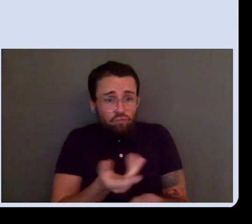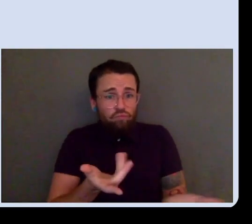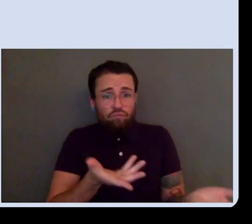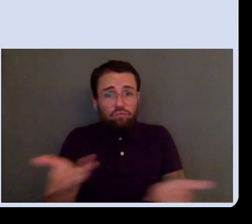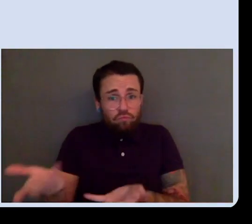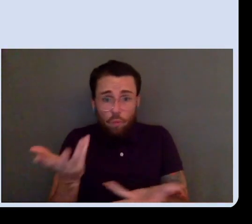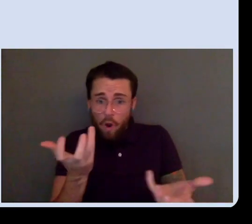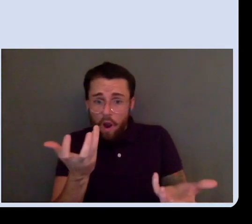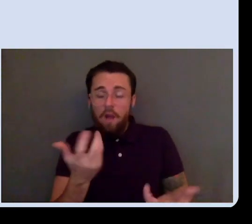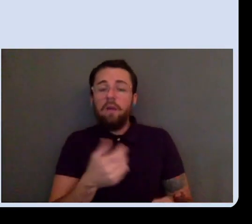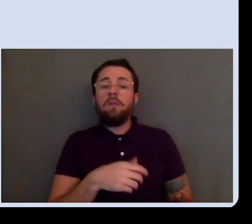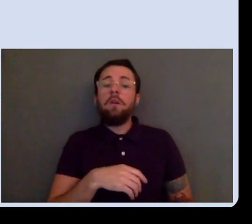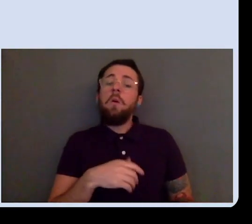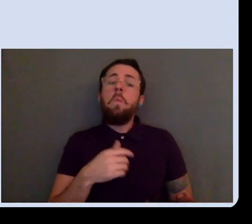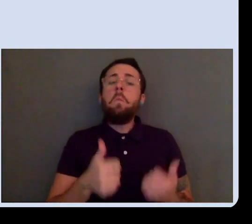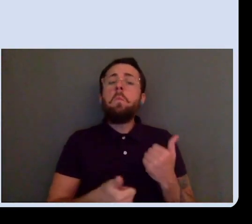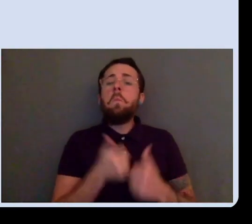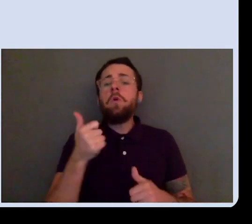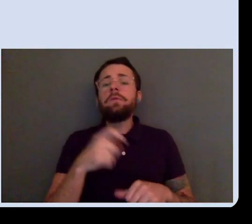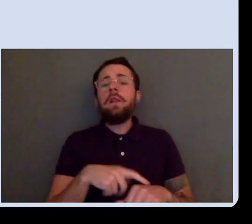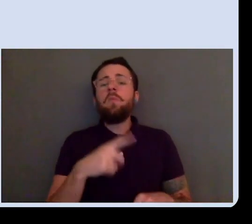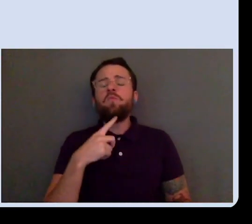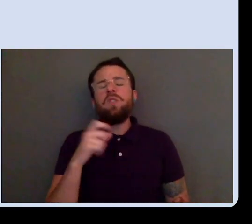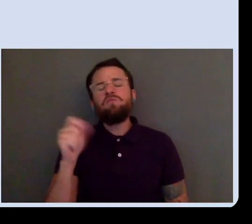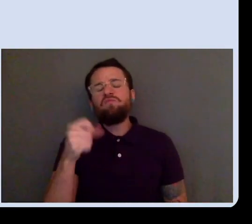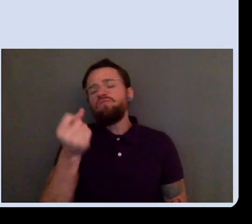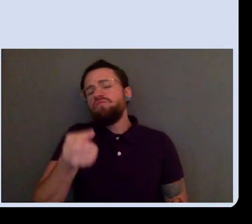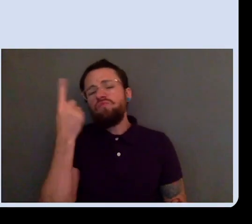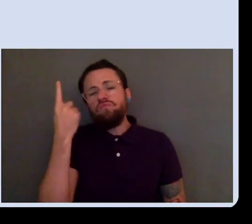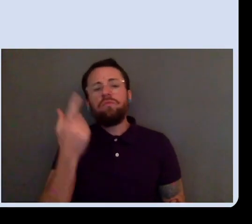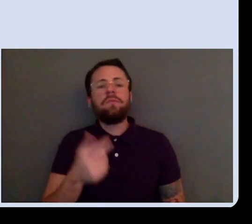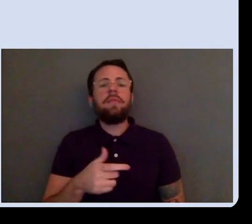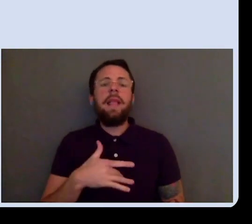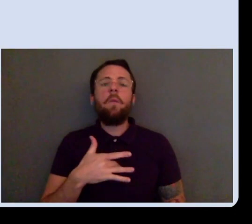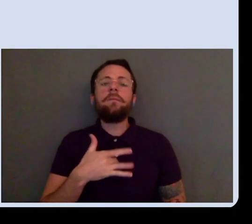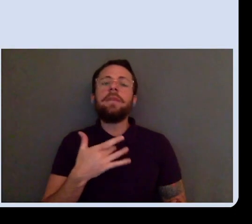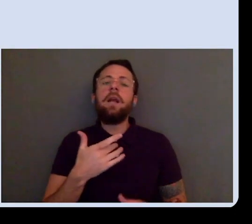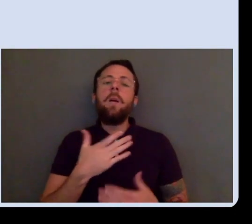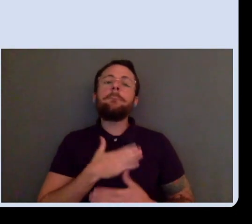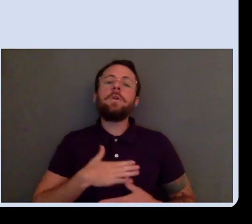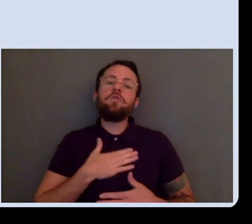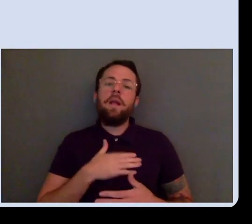Say, can I put you in touch with someone better equipped for this? Ask them.